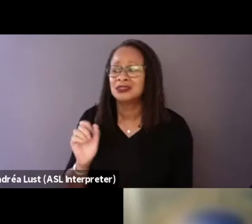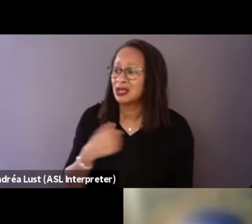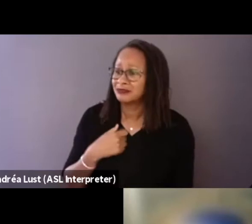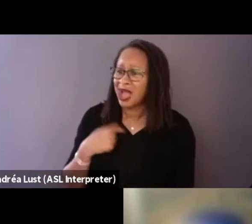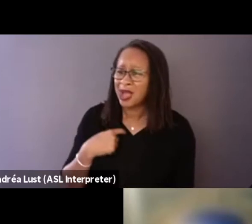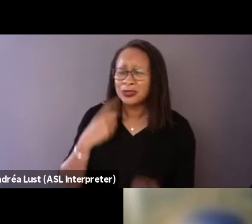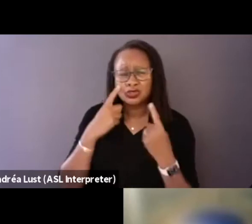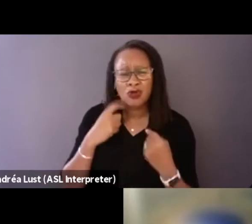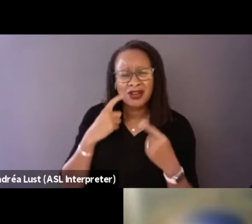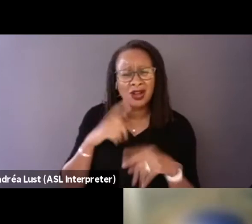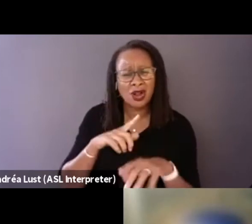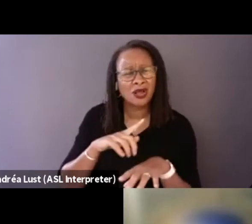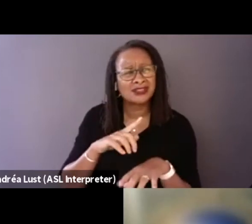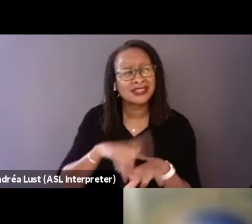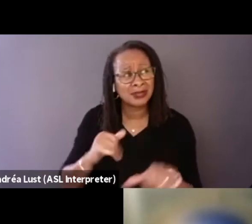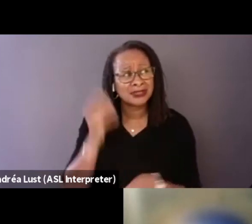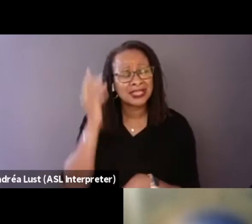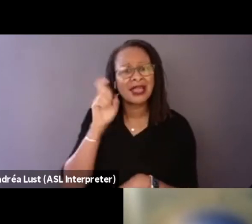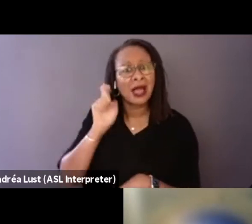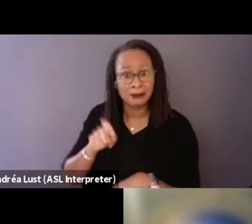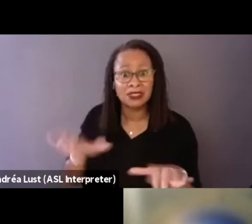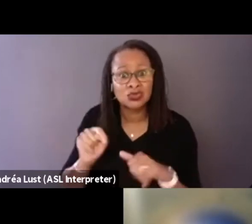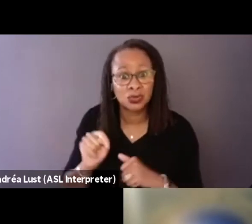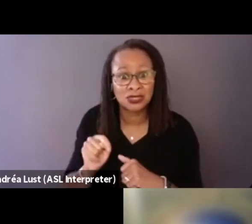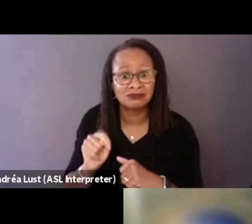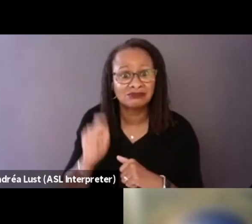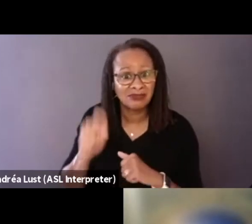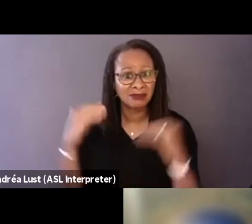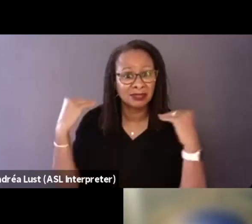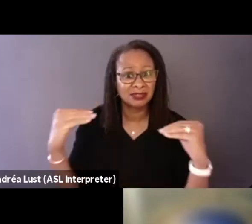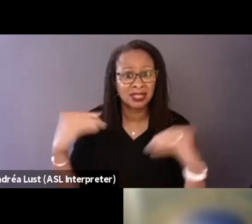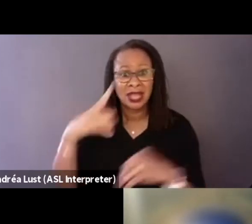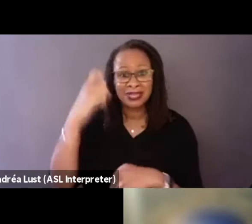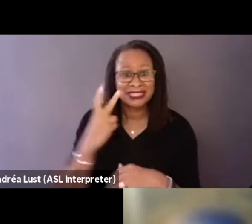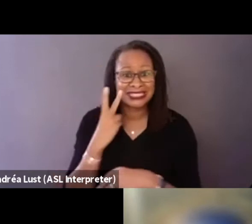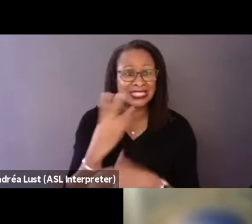but also thinking to myself, "I have to do this." because seeing students like you all